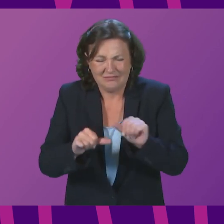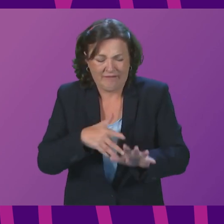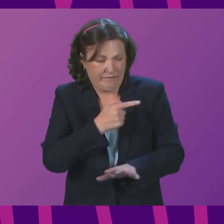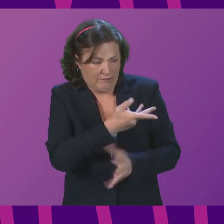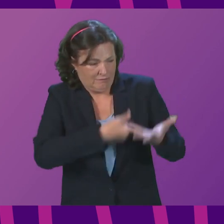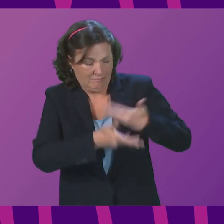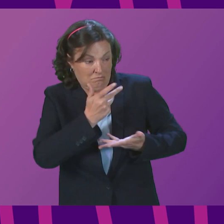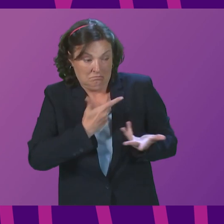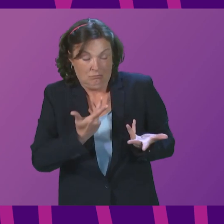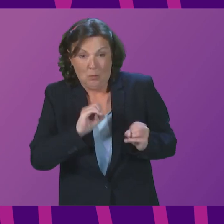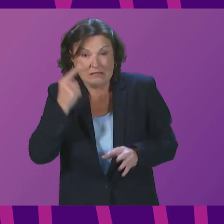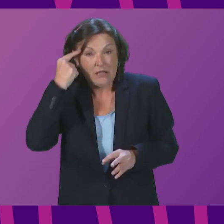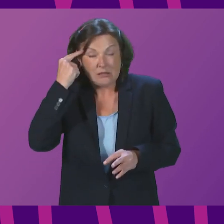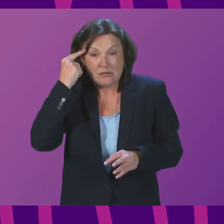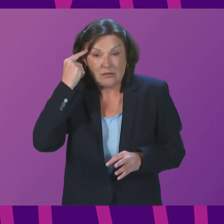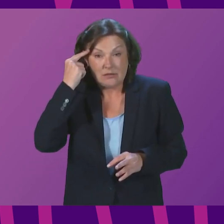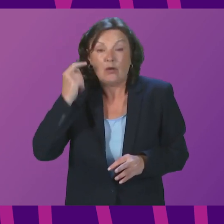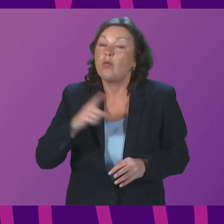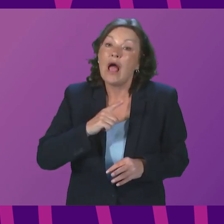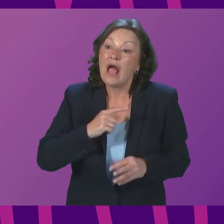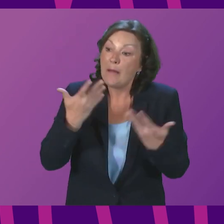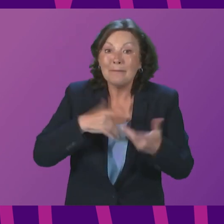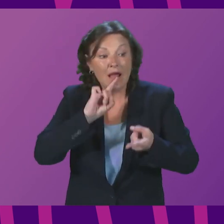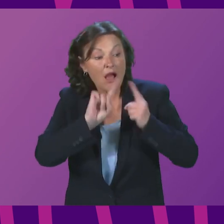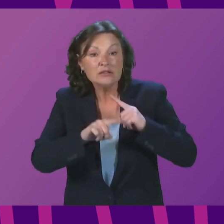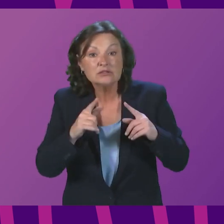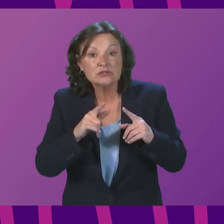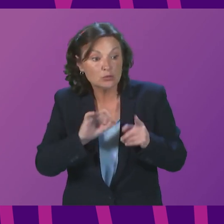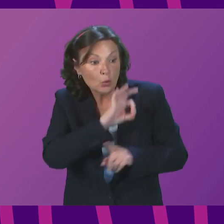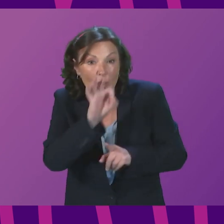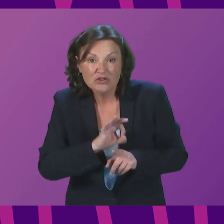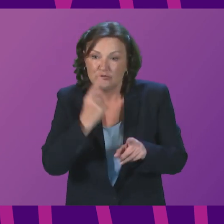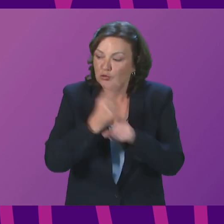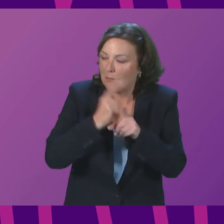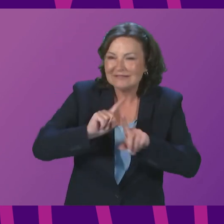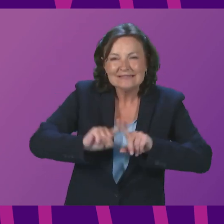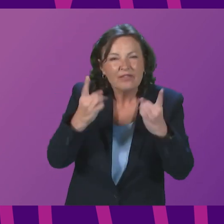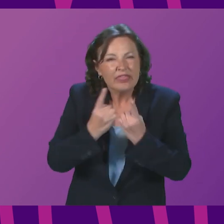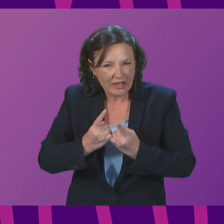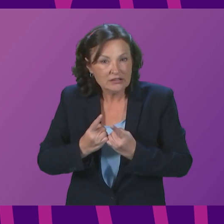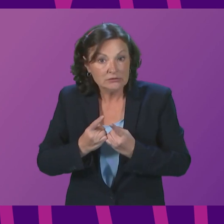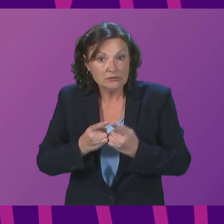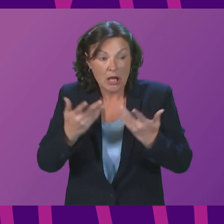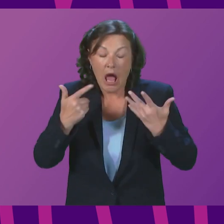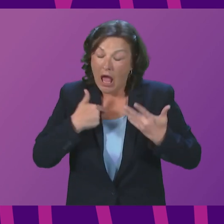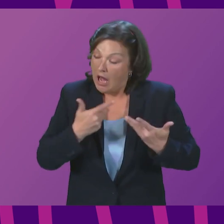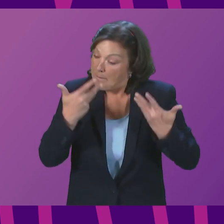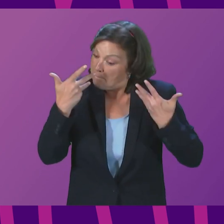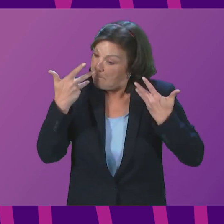I have answered questions in the chamber in relation to other cases, and I have been absolutely